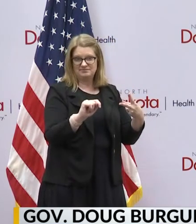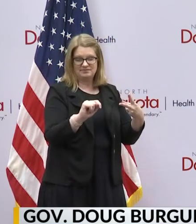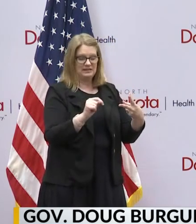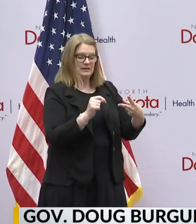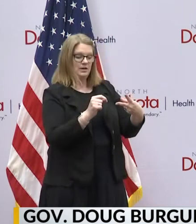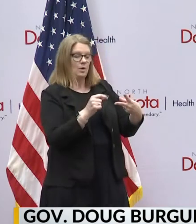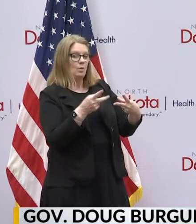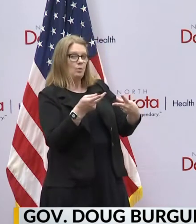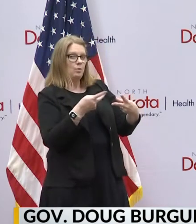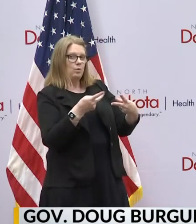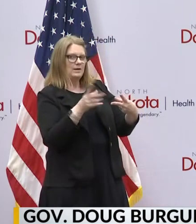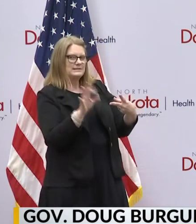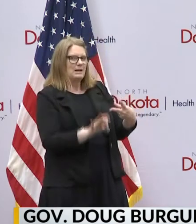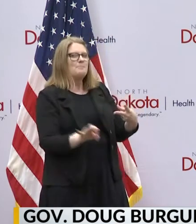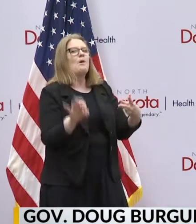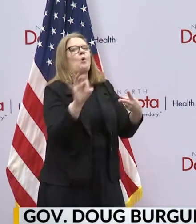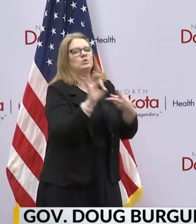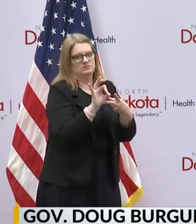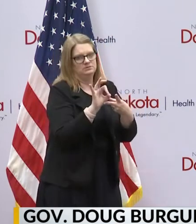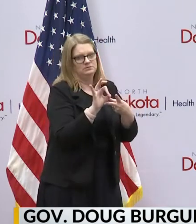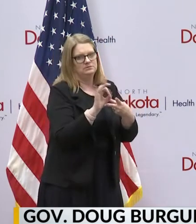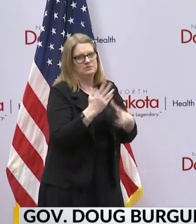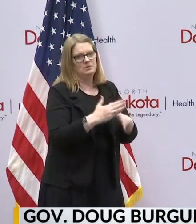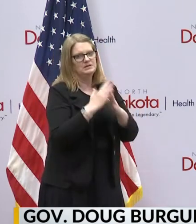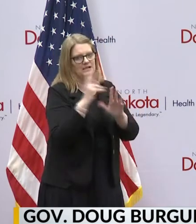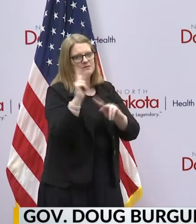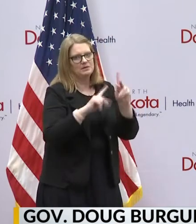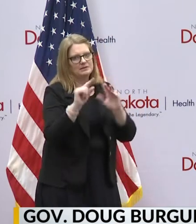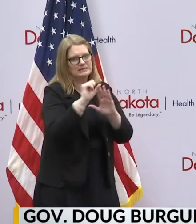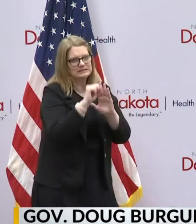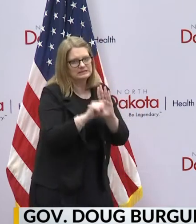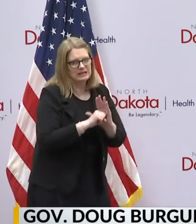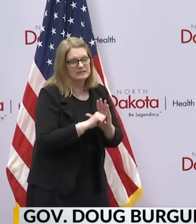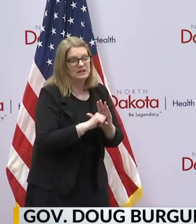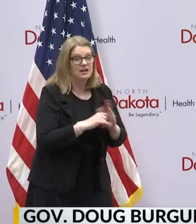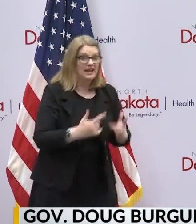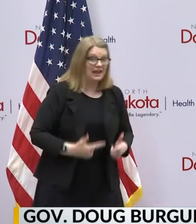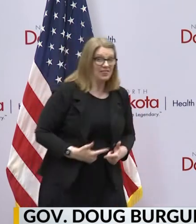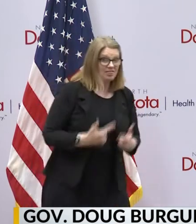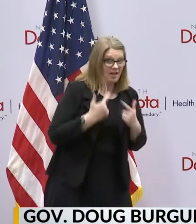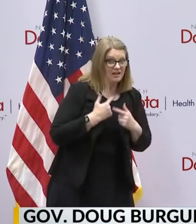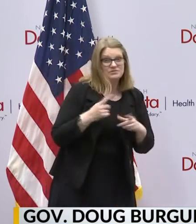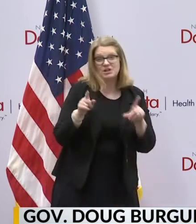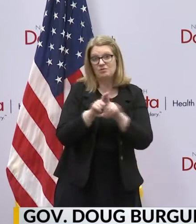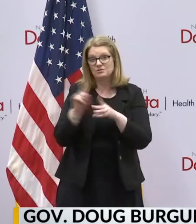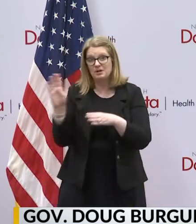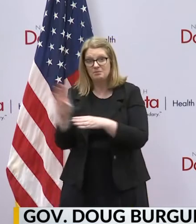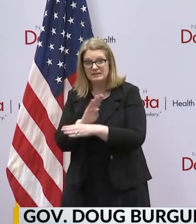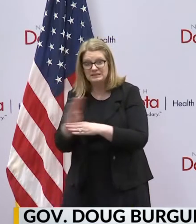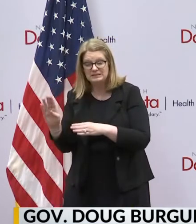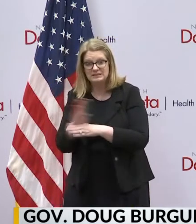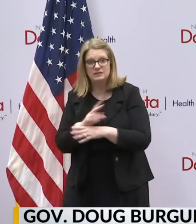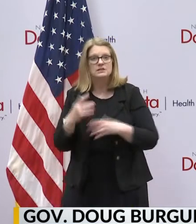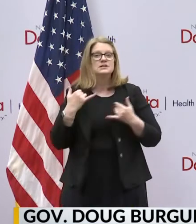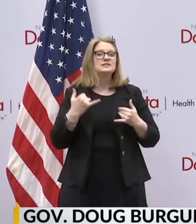THESE ARE TWO TOOLS THAT WE NEED TO BE ABLE TO PROTECT THE CITIZENS OF OUR STATE, BOTH IF TERMS OF LIVES AND OF